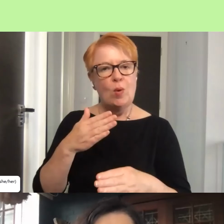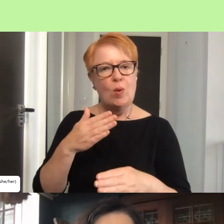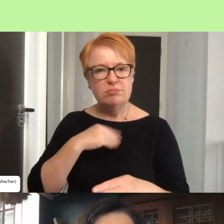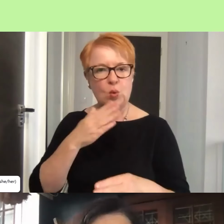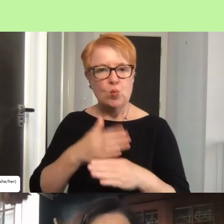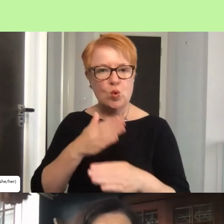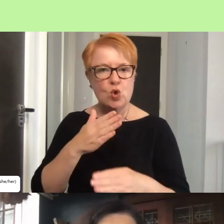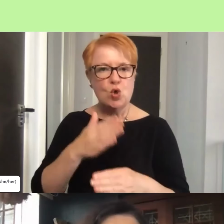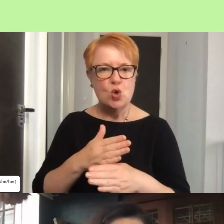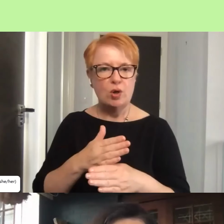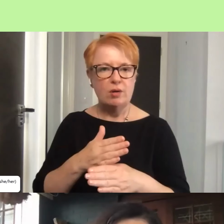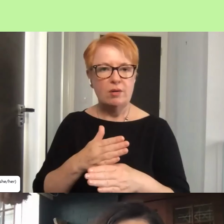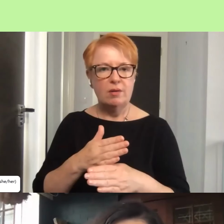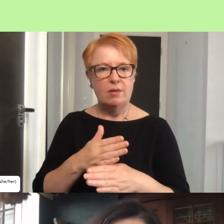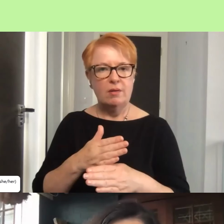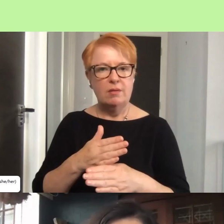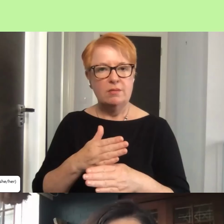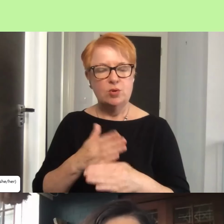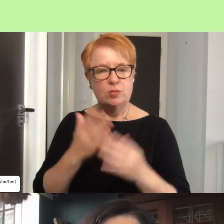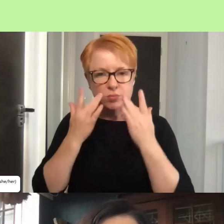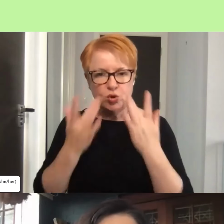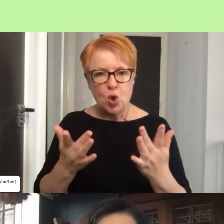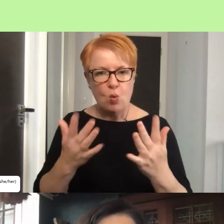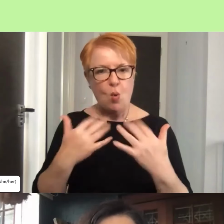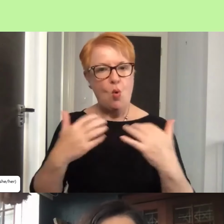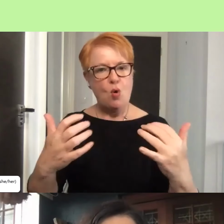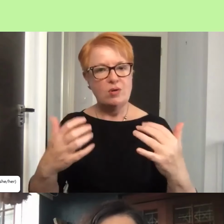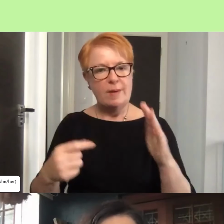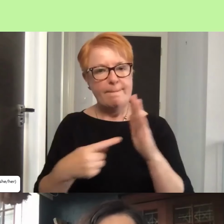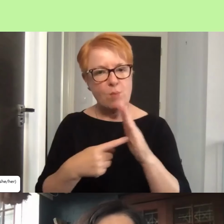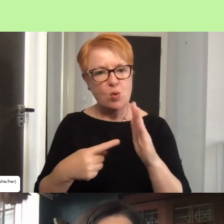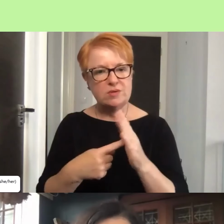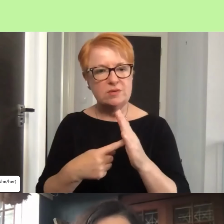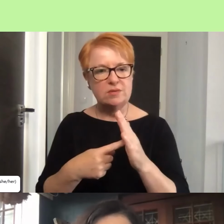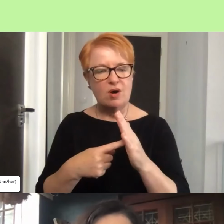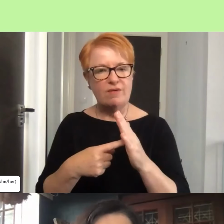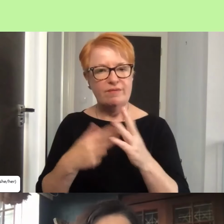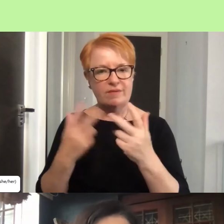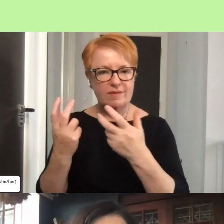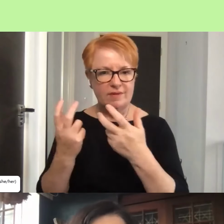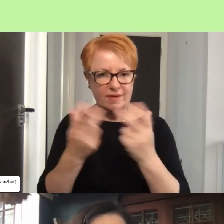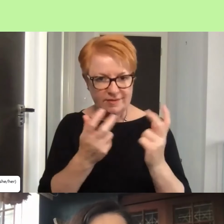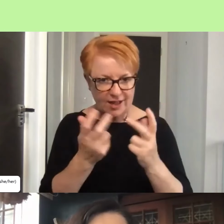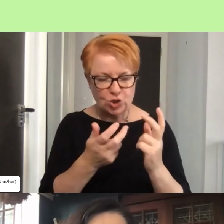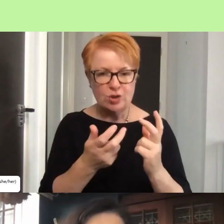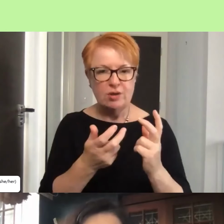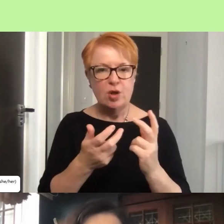attention or distraction, and not the economies that rely on them, like the attention economy?